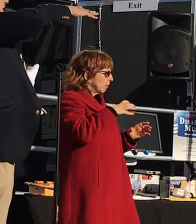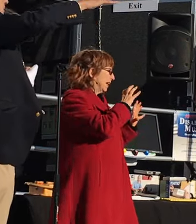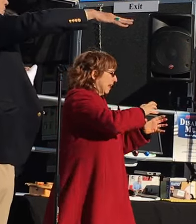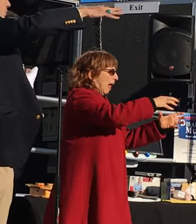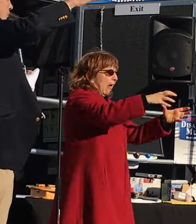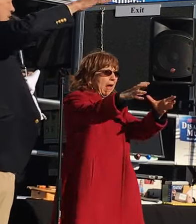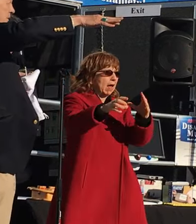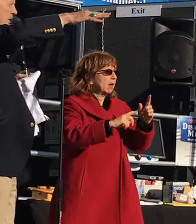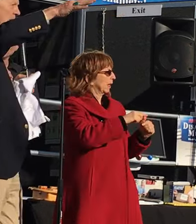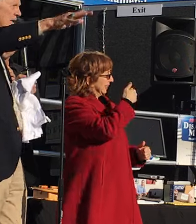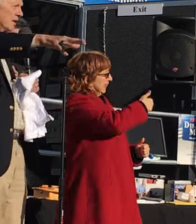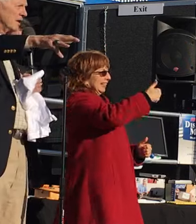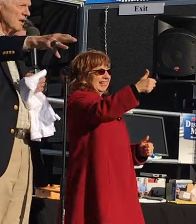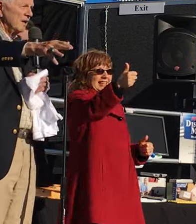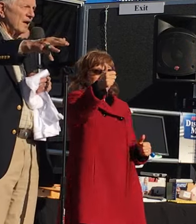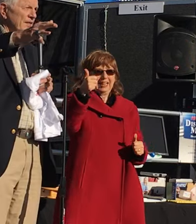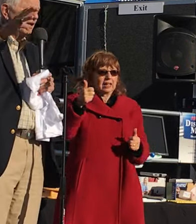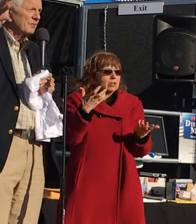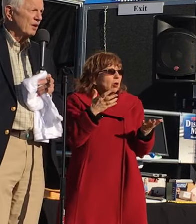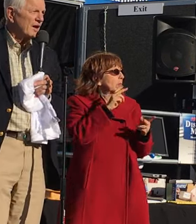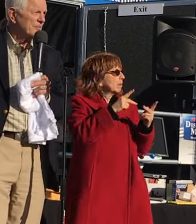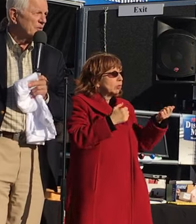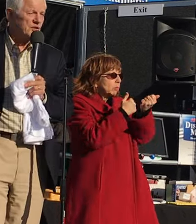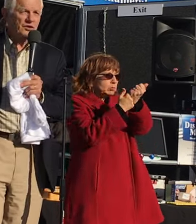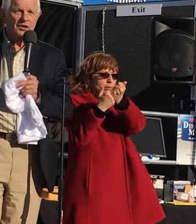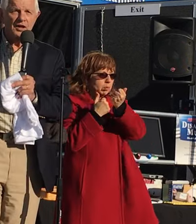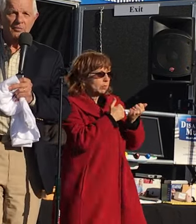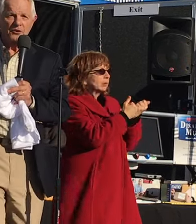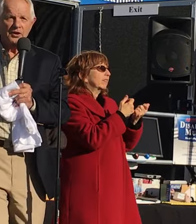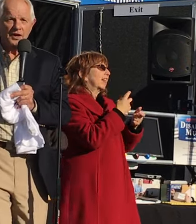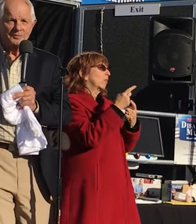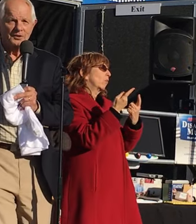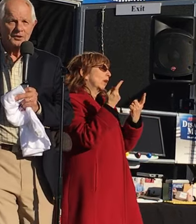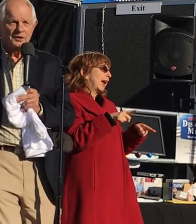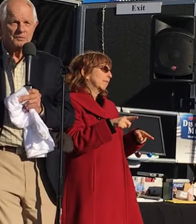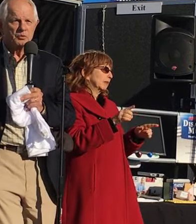that people were really behind it and then what happened was a terrible thing happened